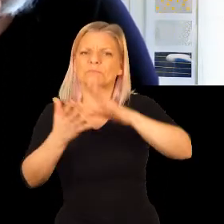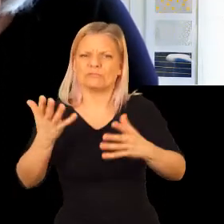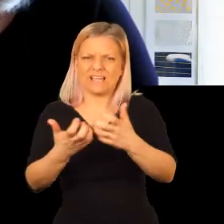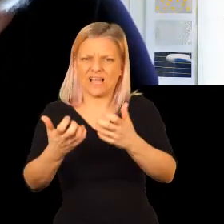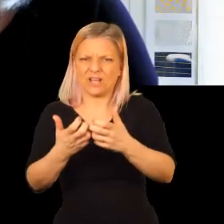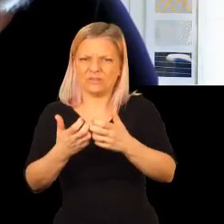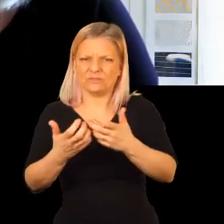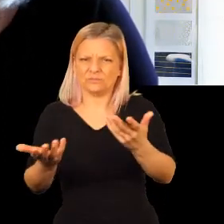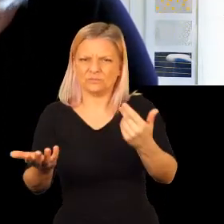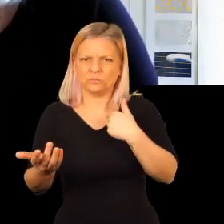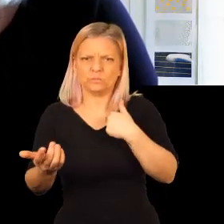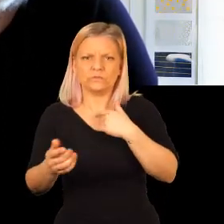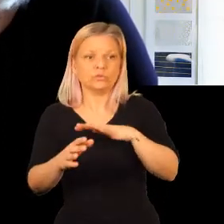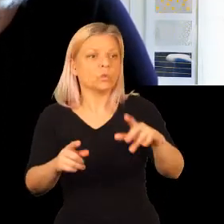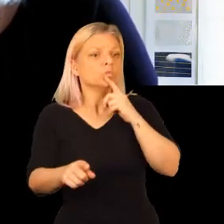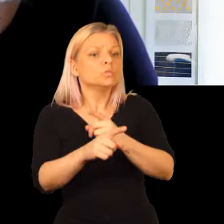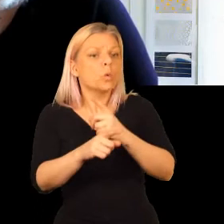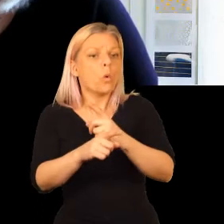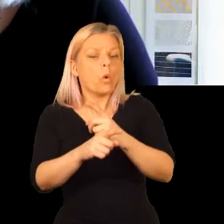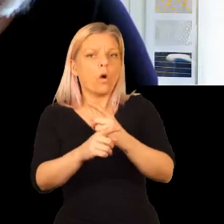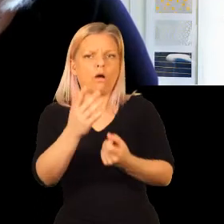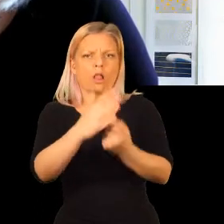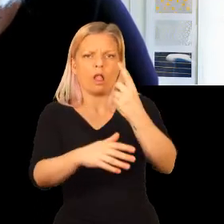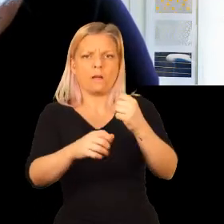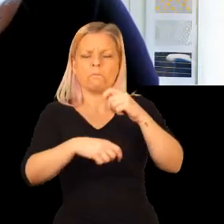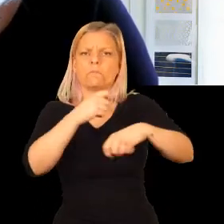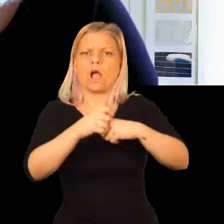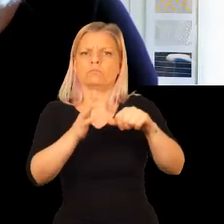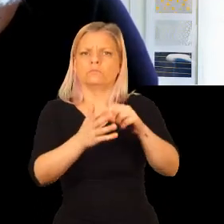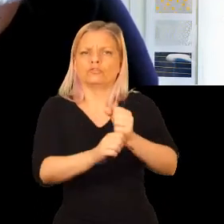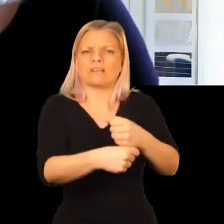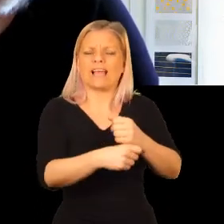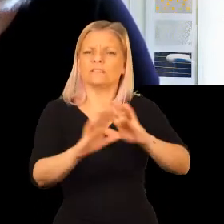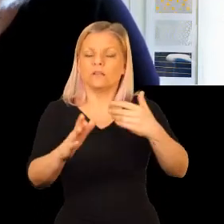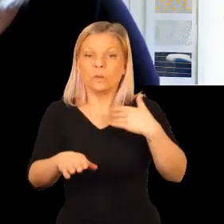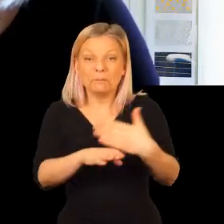explanation of your experience you know what do you we don't talk about what causes distress we're